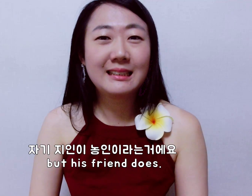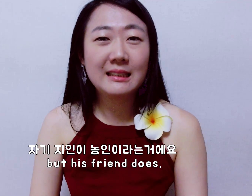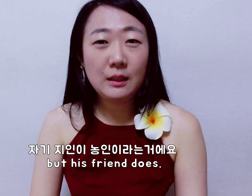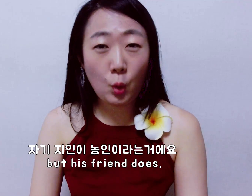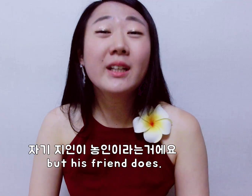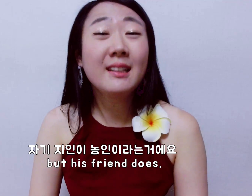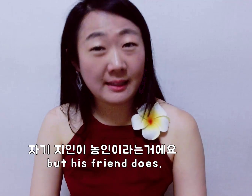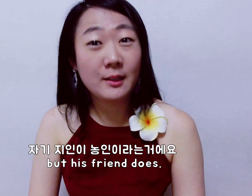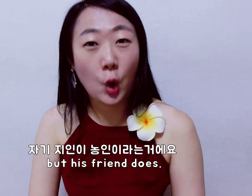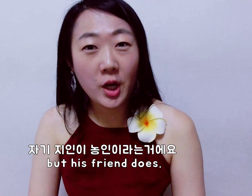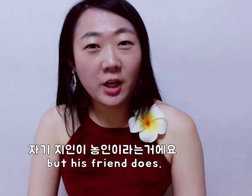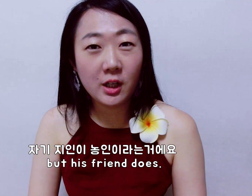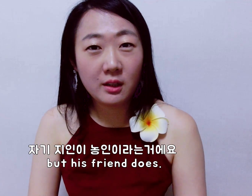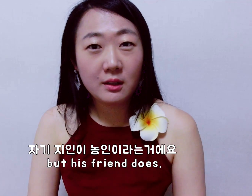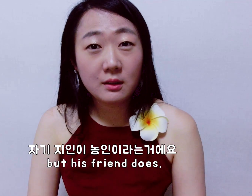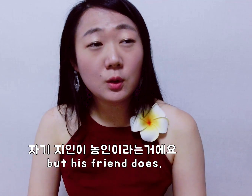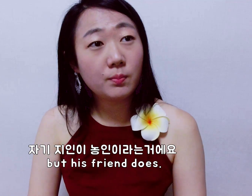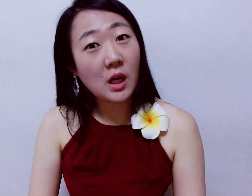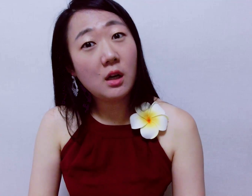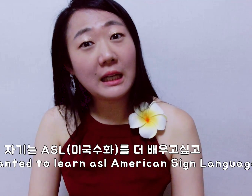저희 3명이서 같이 섰어요we stood together.